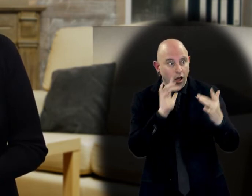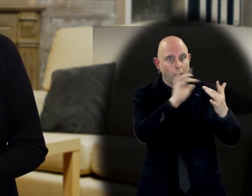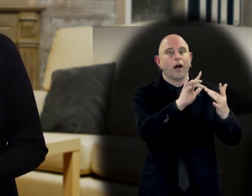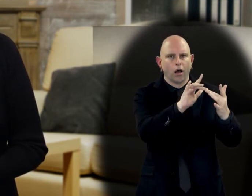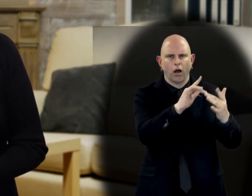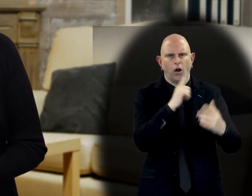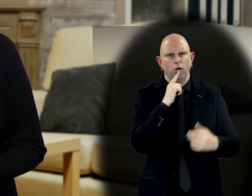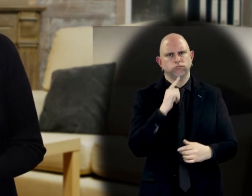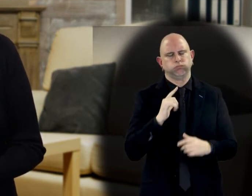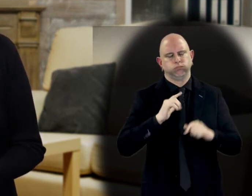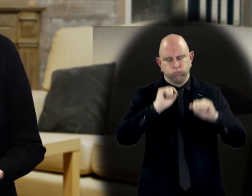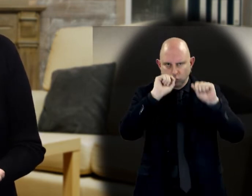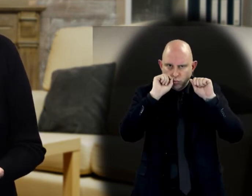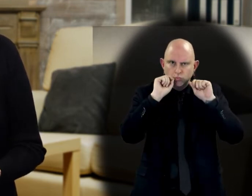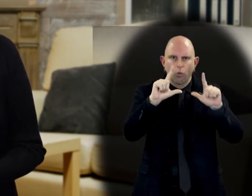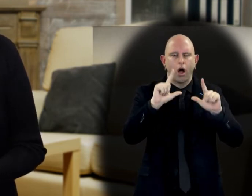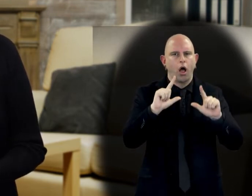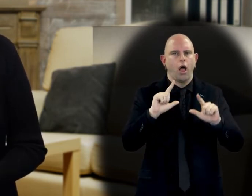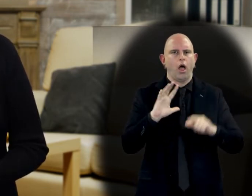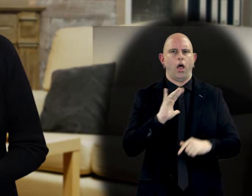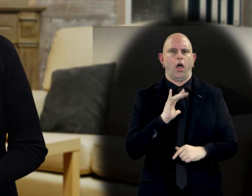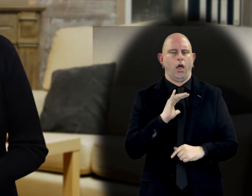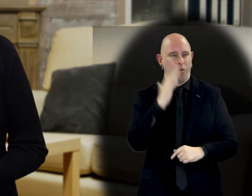The agency representative was very helpful.